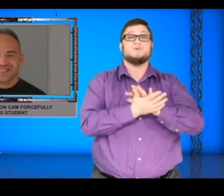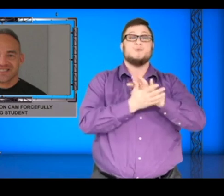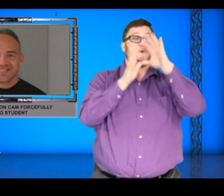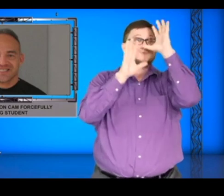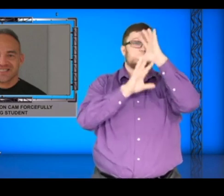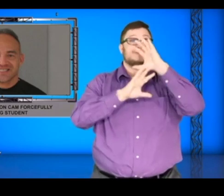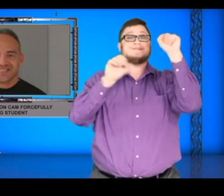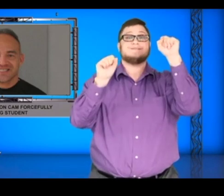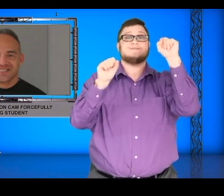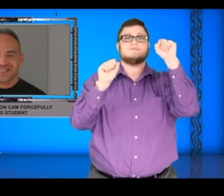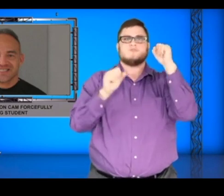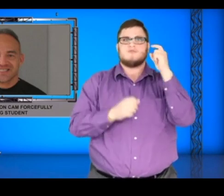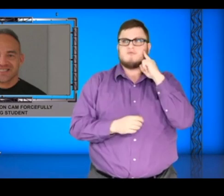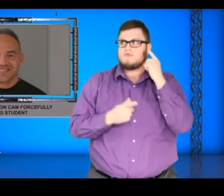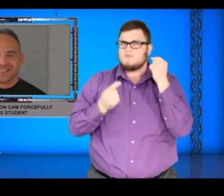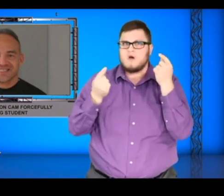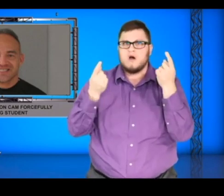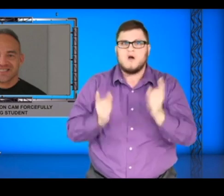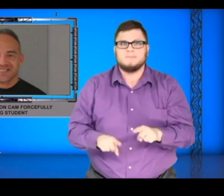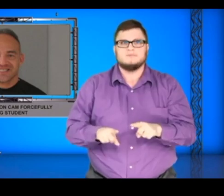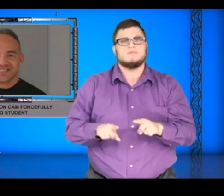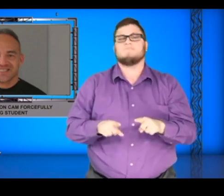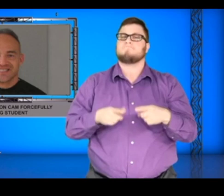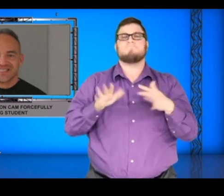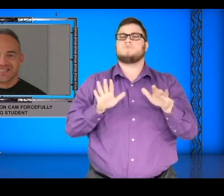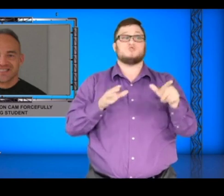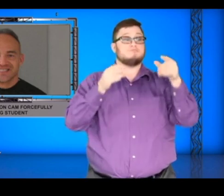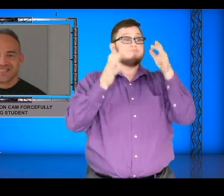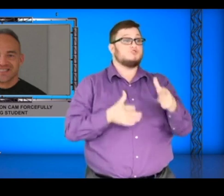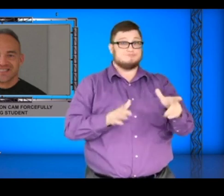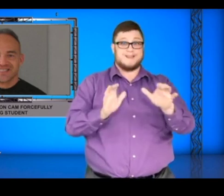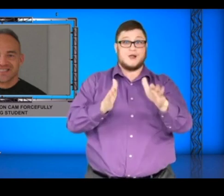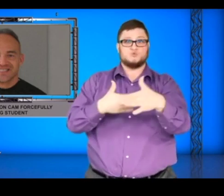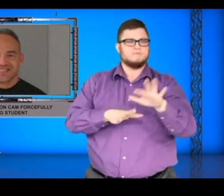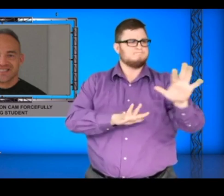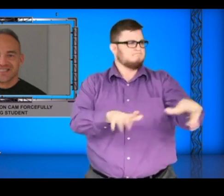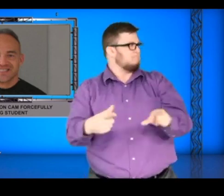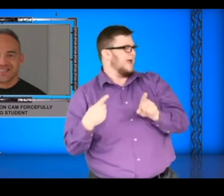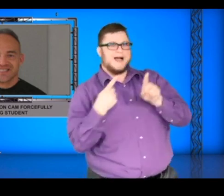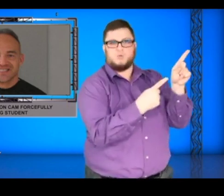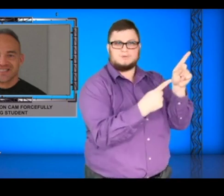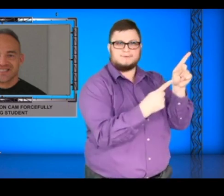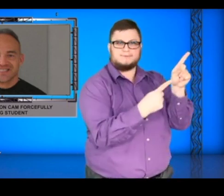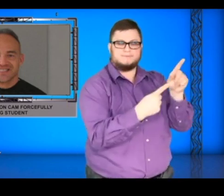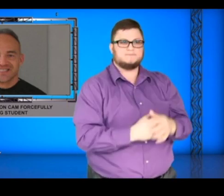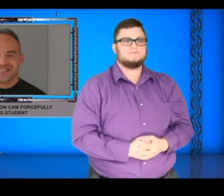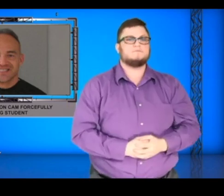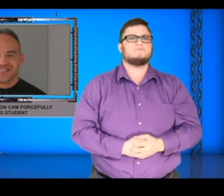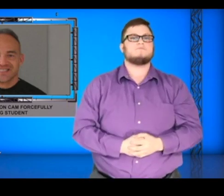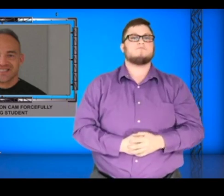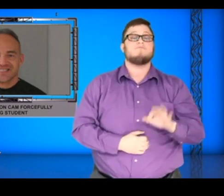The school superintendent removed Paffumi from the classroom after learning of the incident.